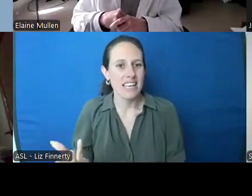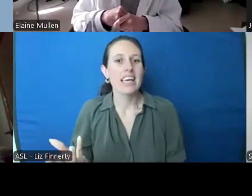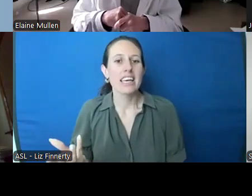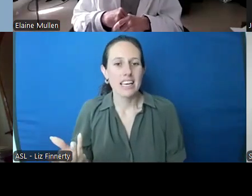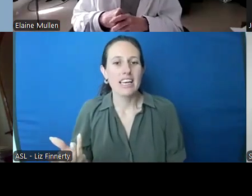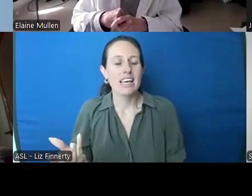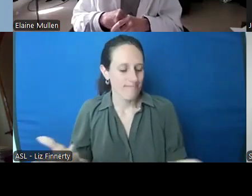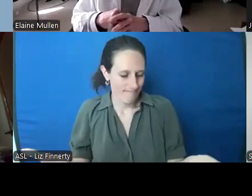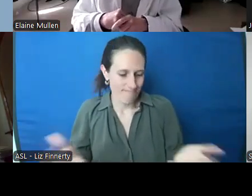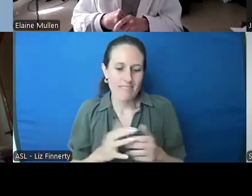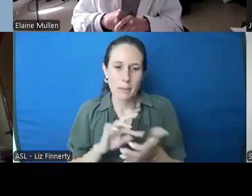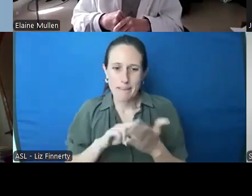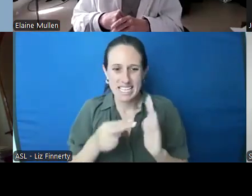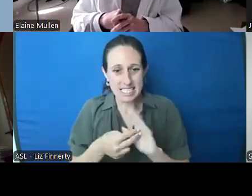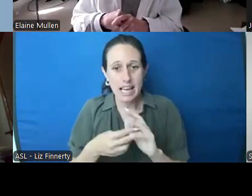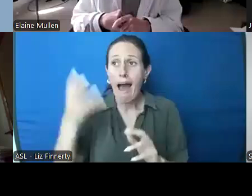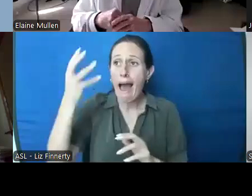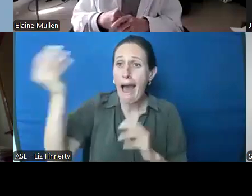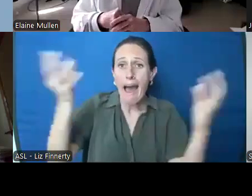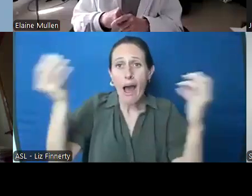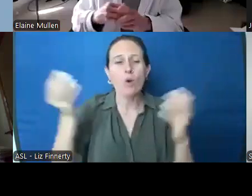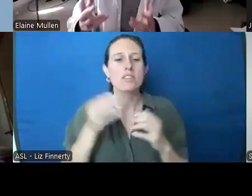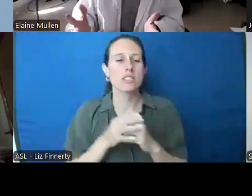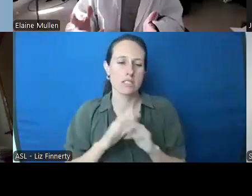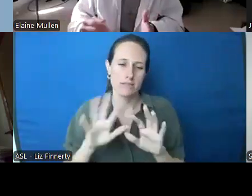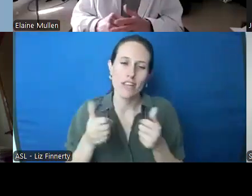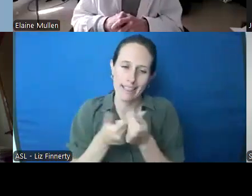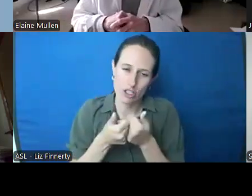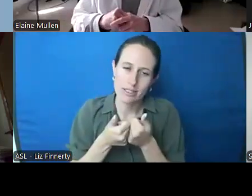traveling is going to be more and more challenging for me and